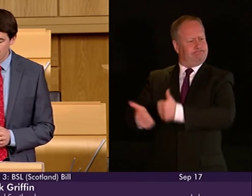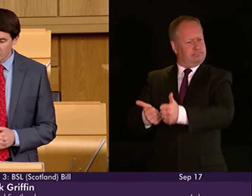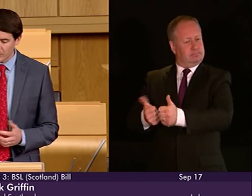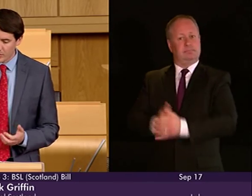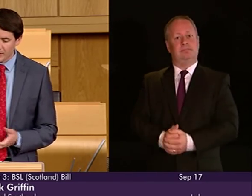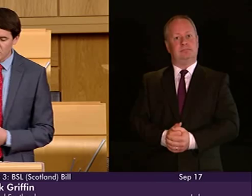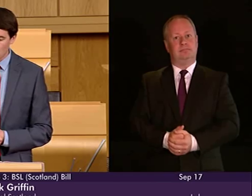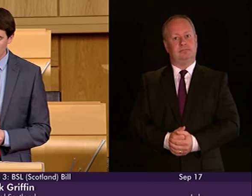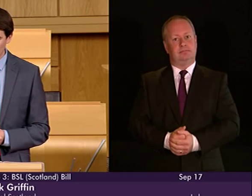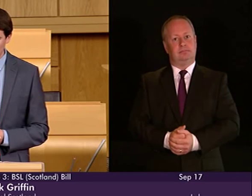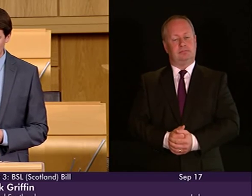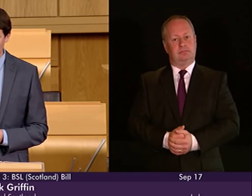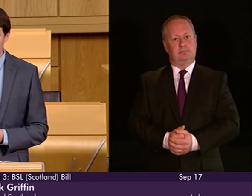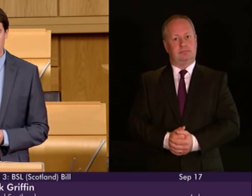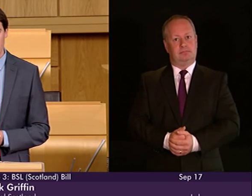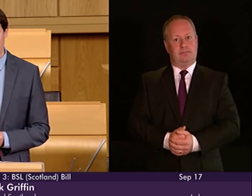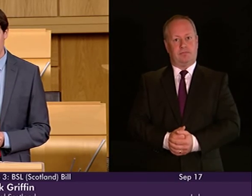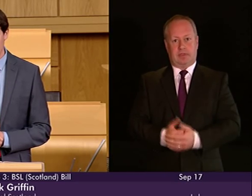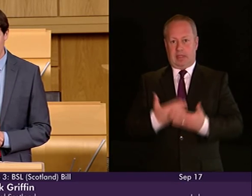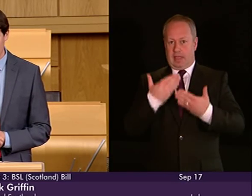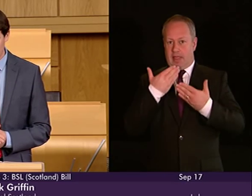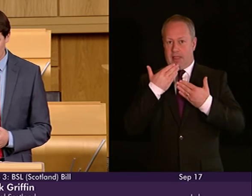Parliament. My thanks also go to members of the Delegated